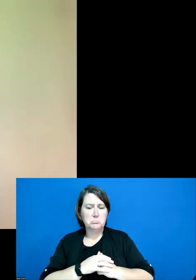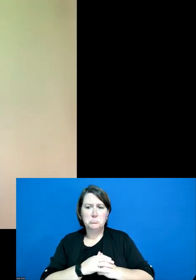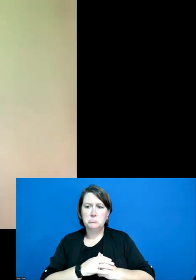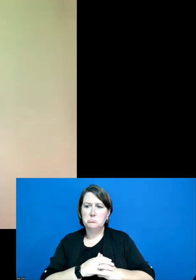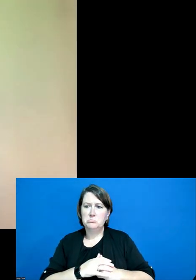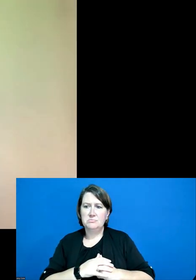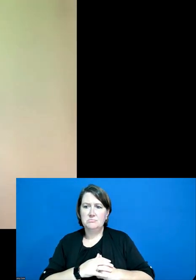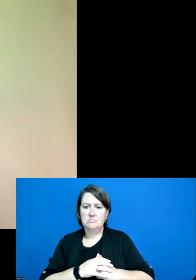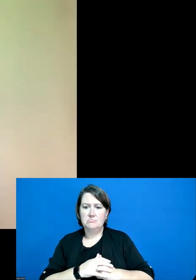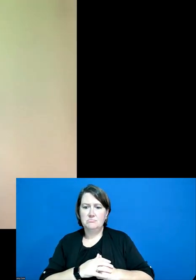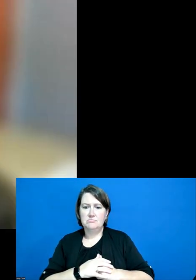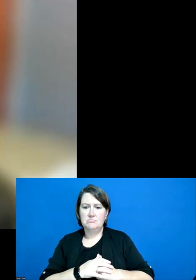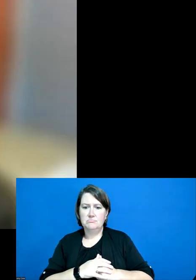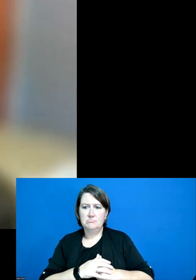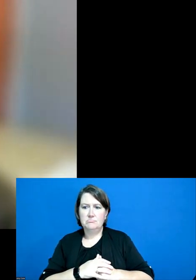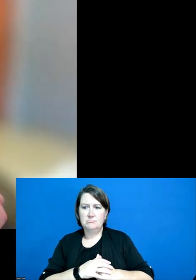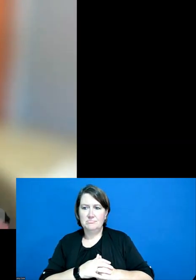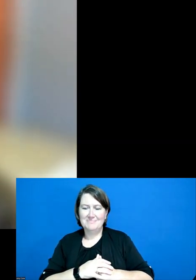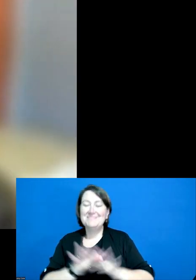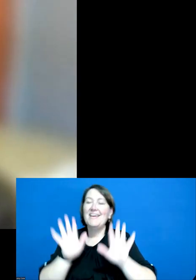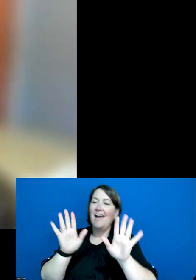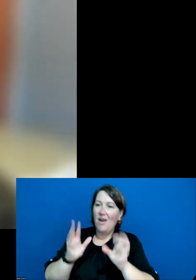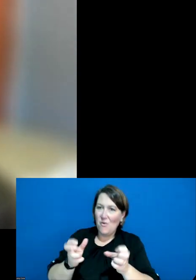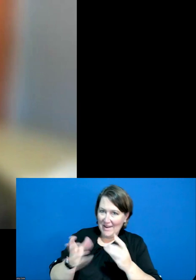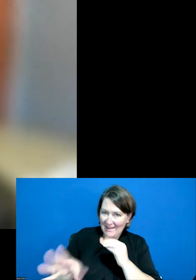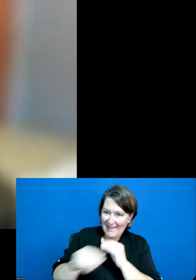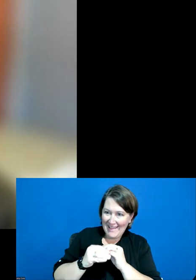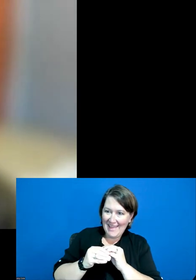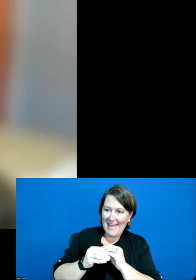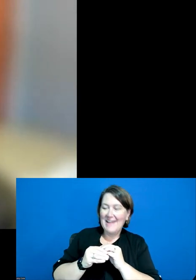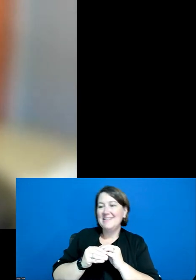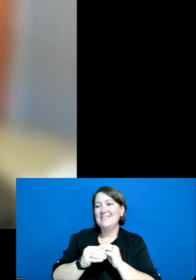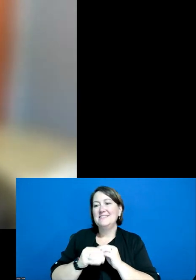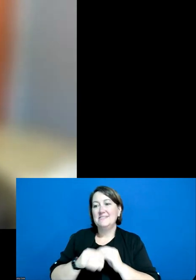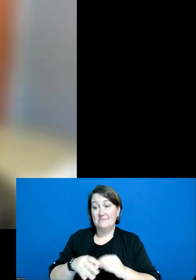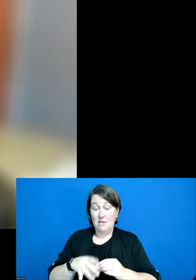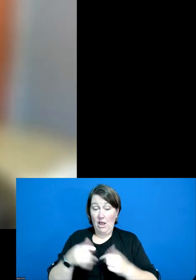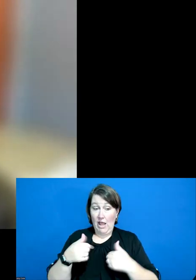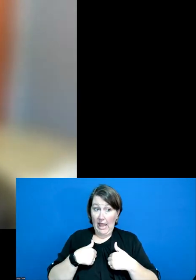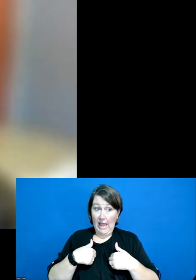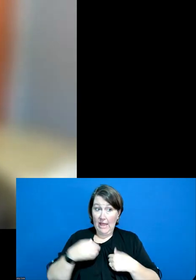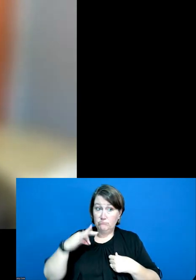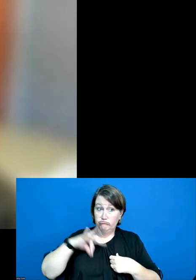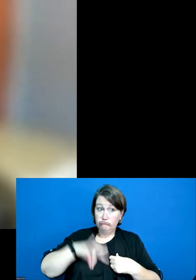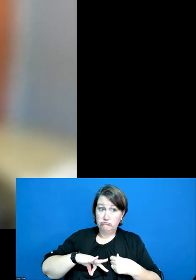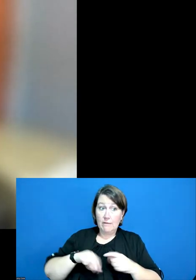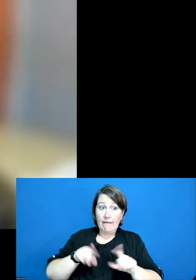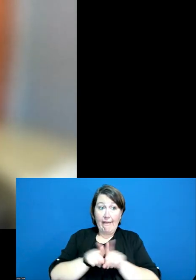Yeah. I want to add one other thing that I found very useful as a provider.